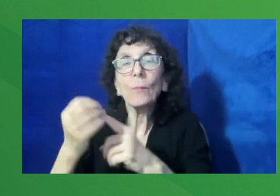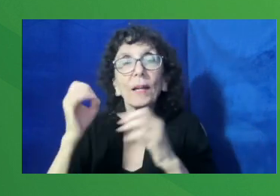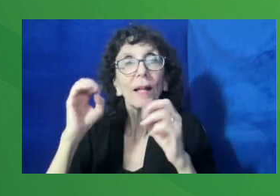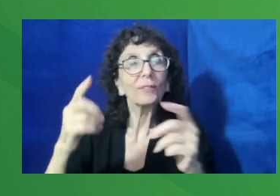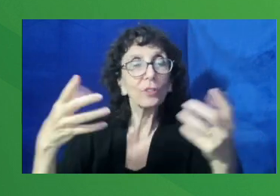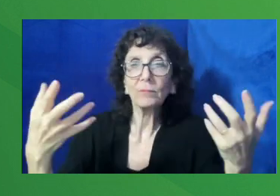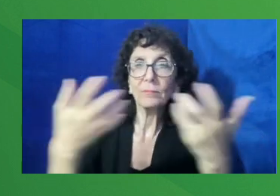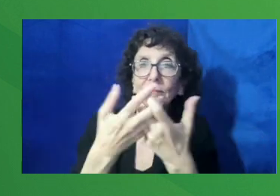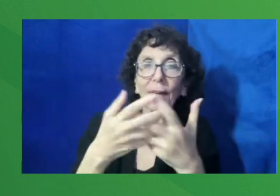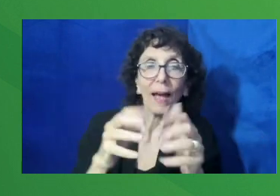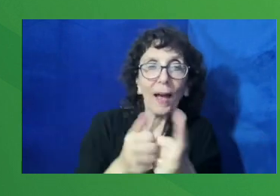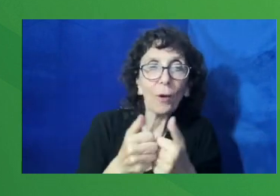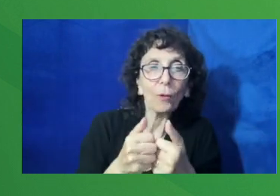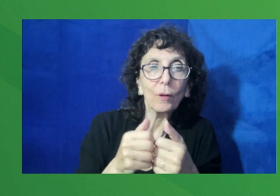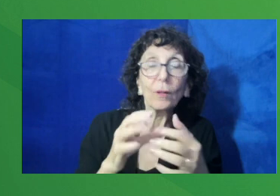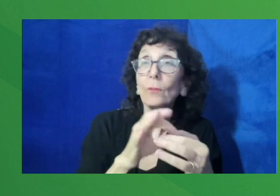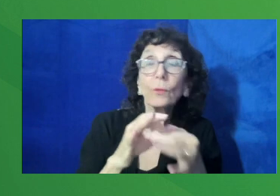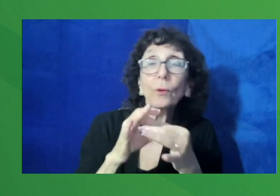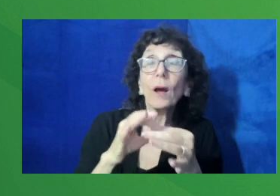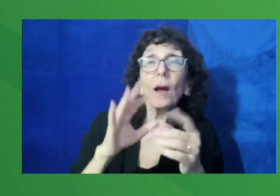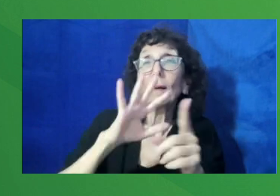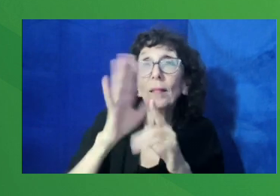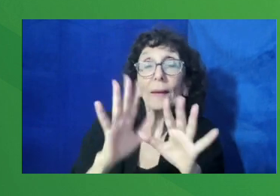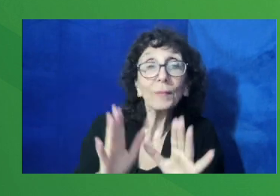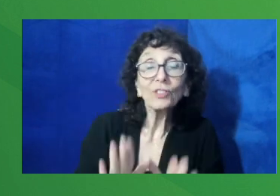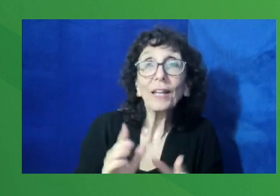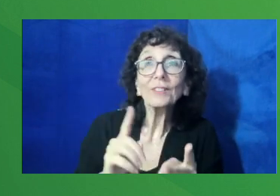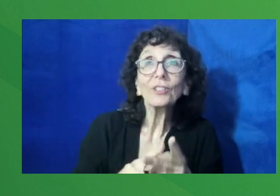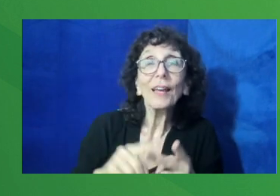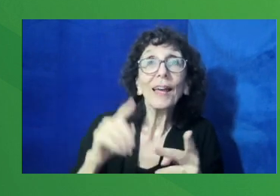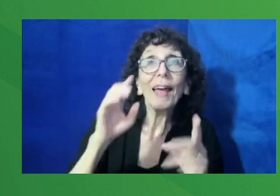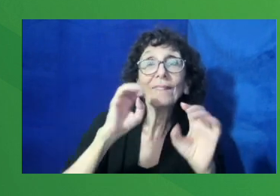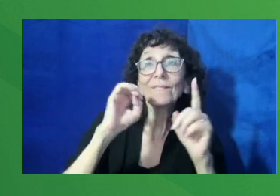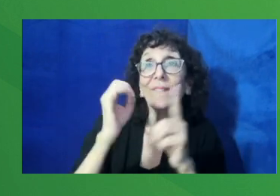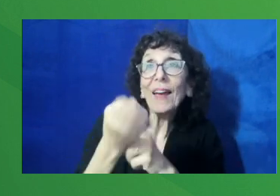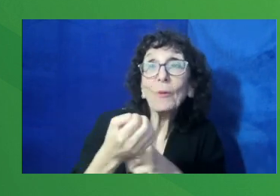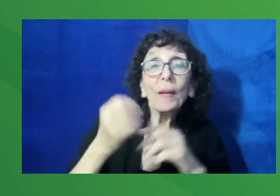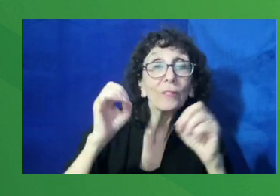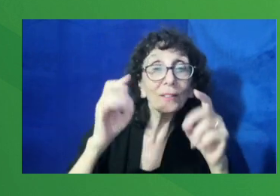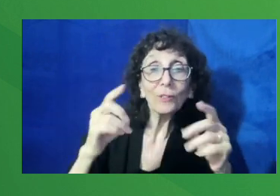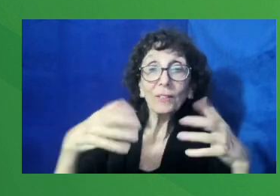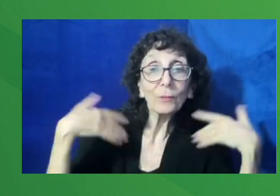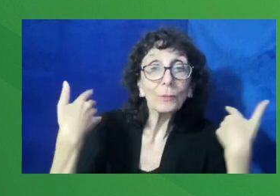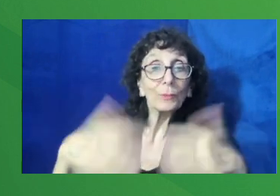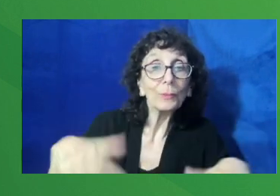climate change and sustainability? Yikes, that's a heavy mouthful. But how would you in one sentence,